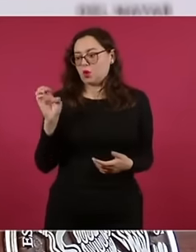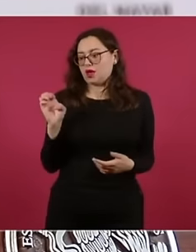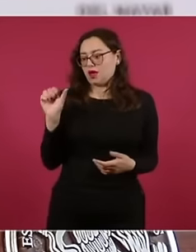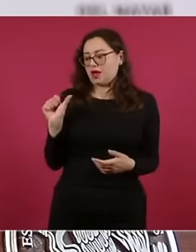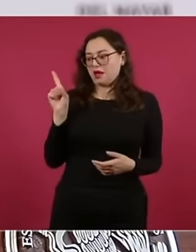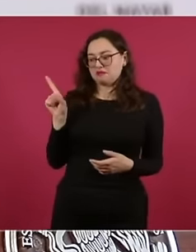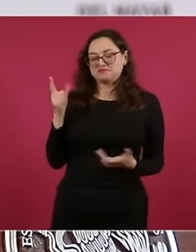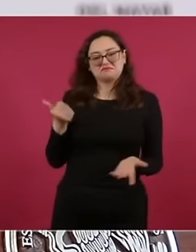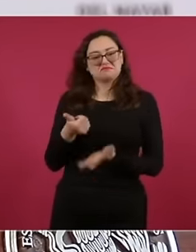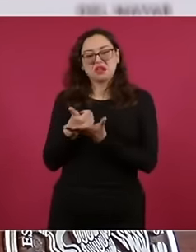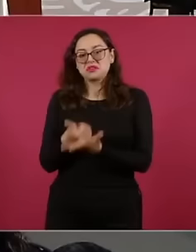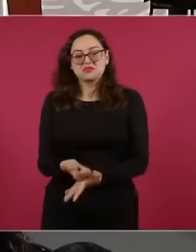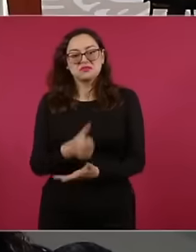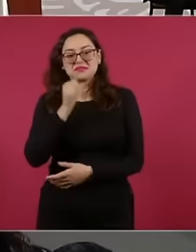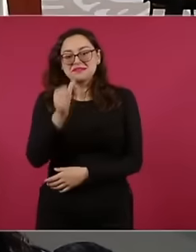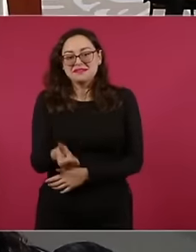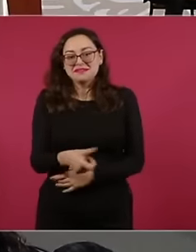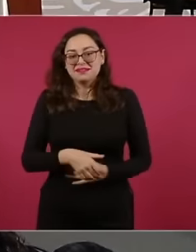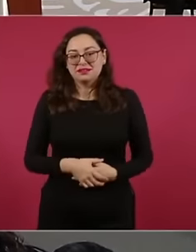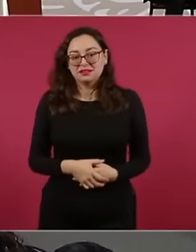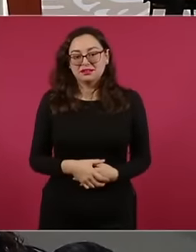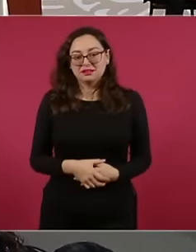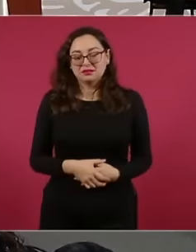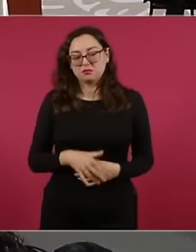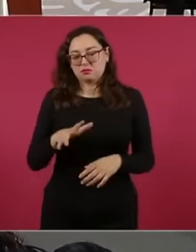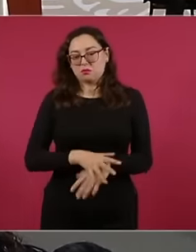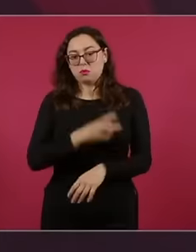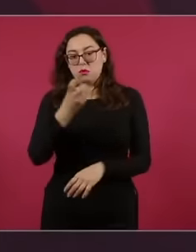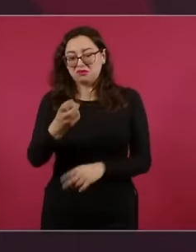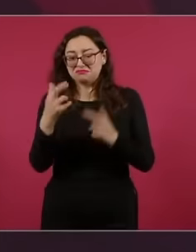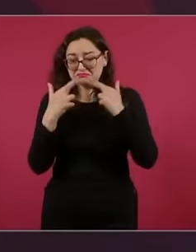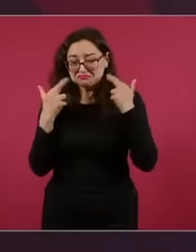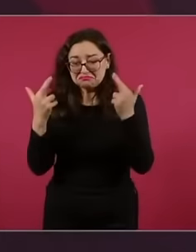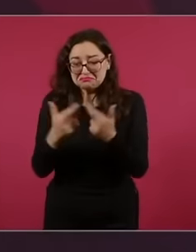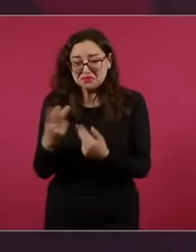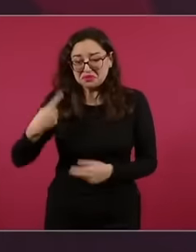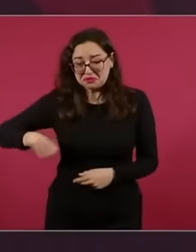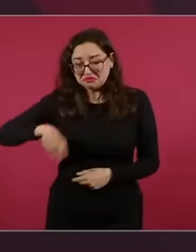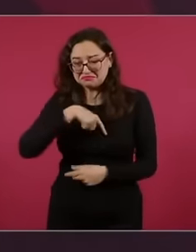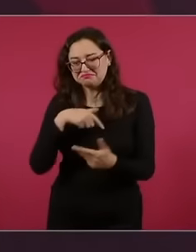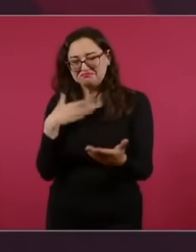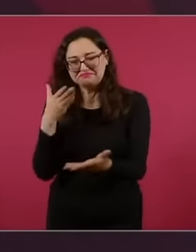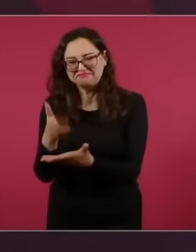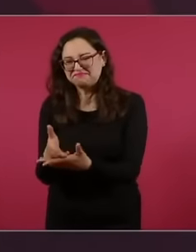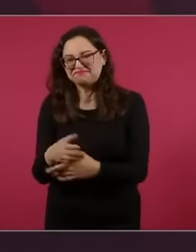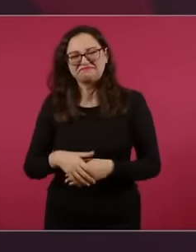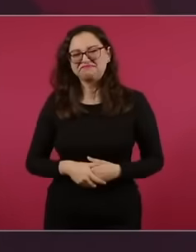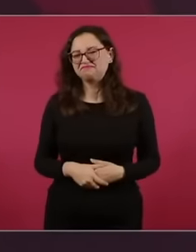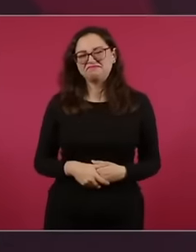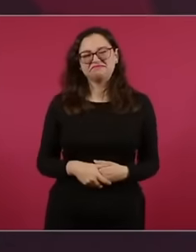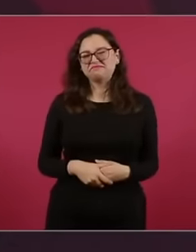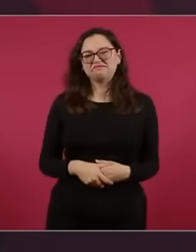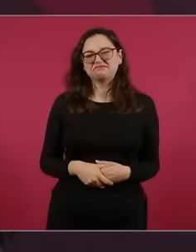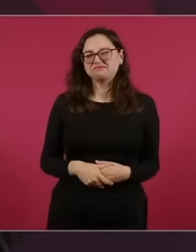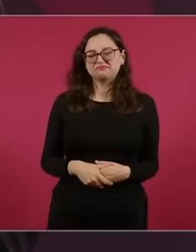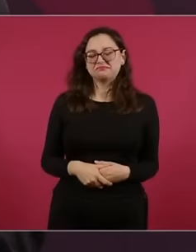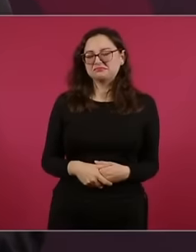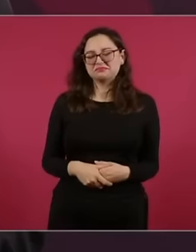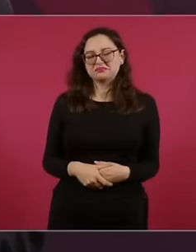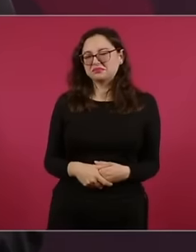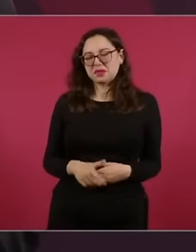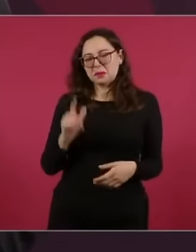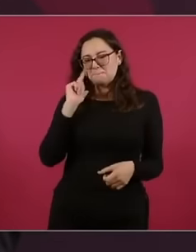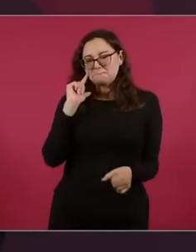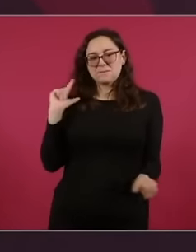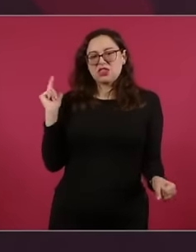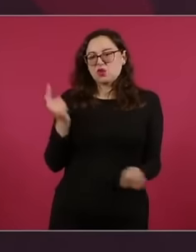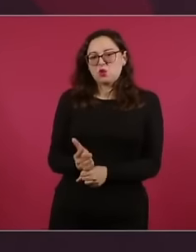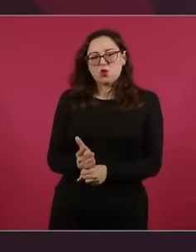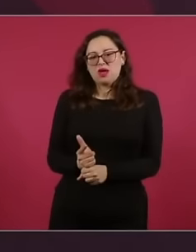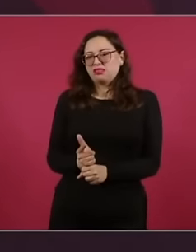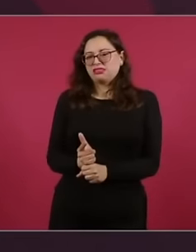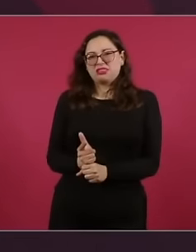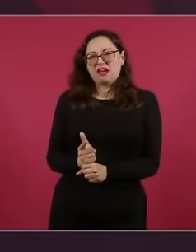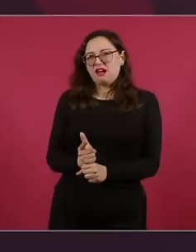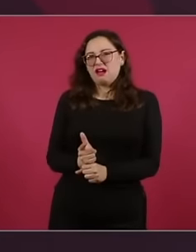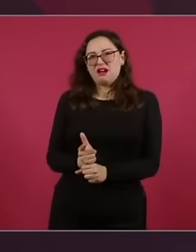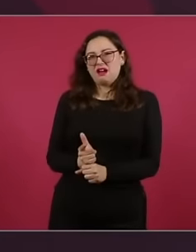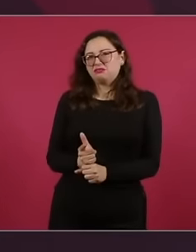we do not attend. Because it seems like an appendix of hegemonic